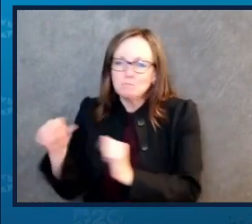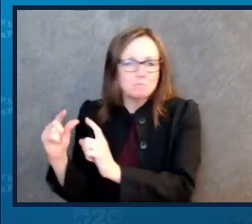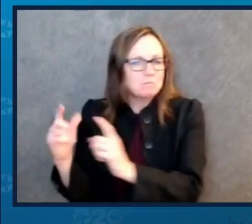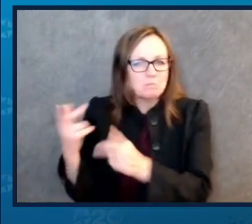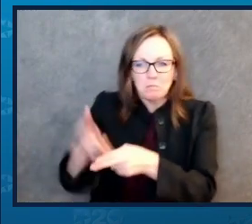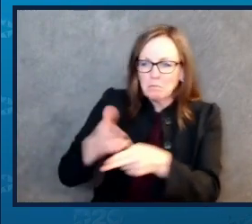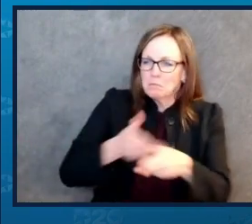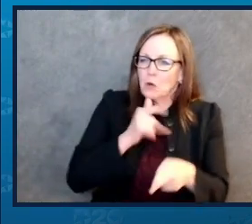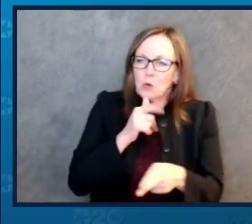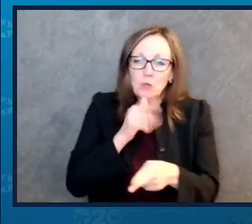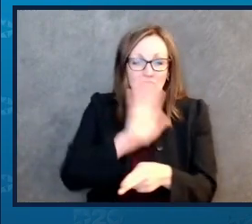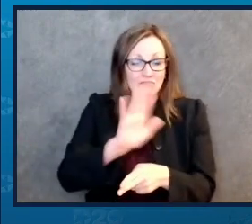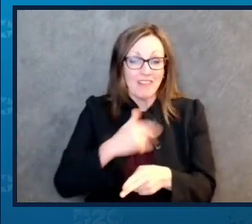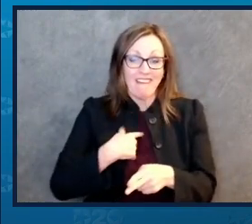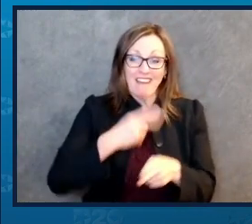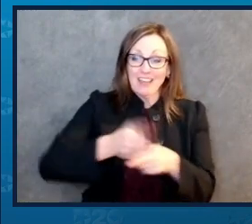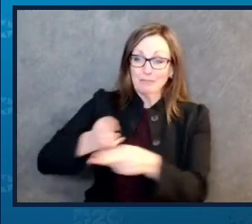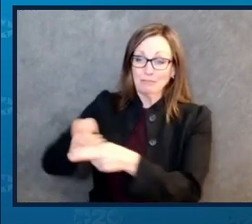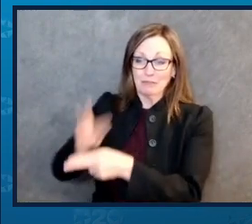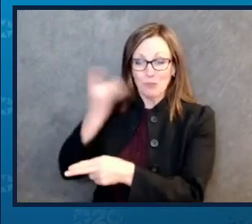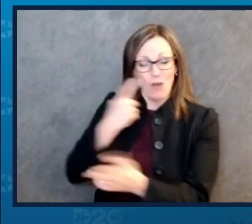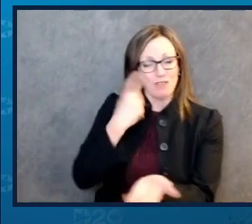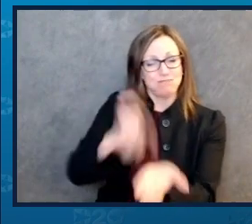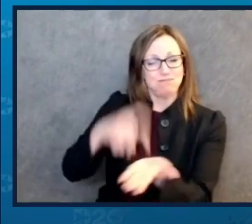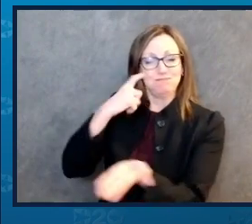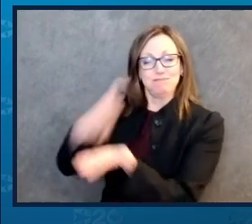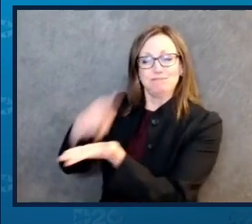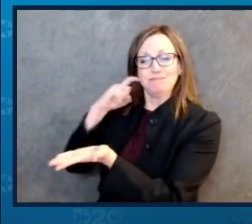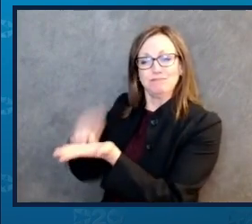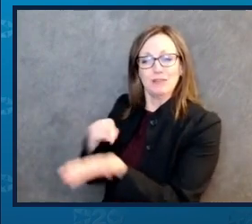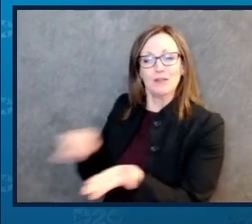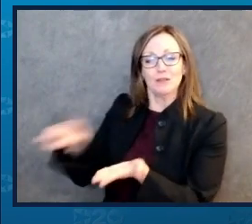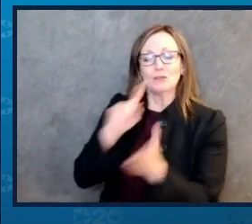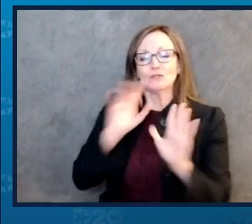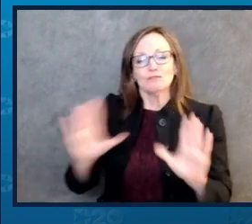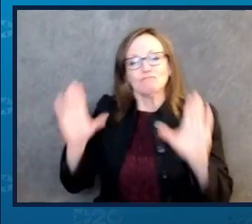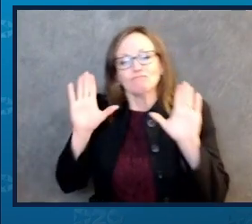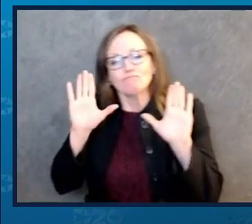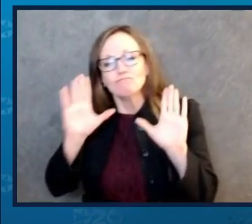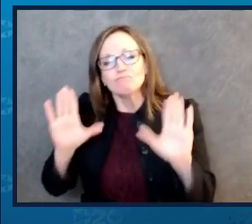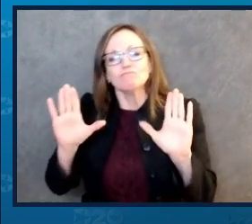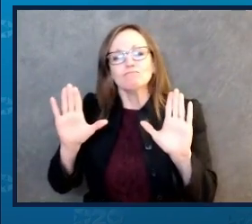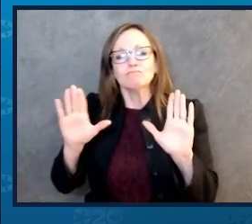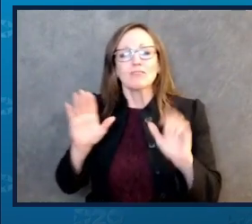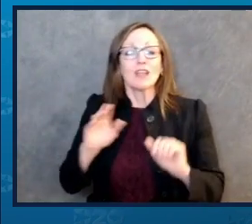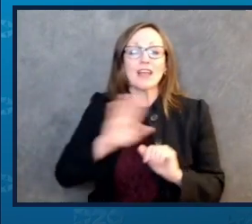ANOTHER WOMAN WHOSE NAME IS NOT